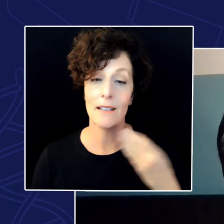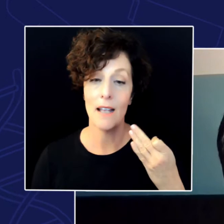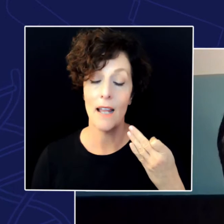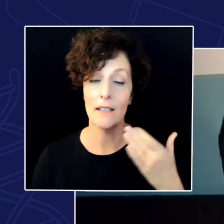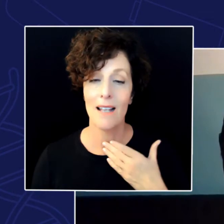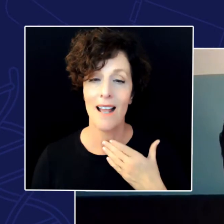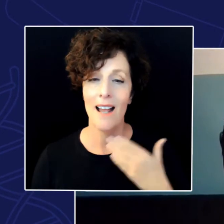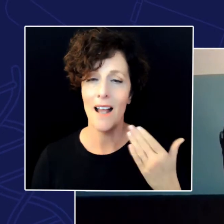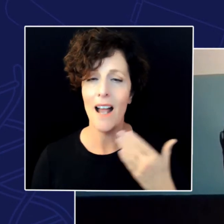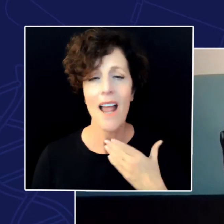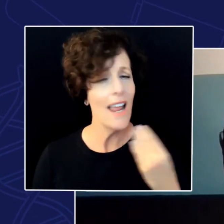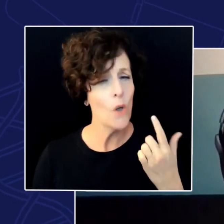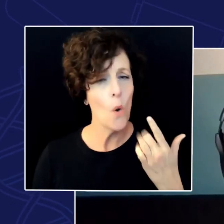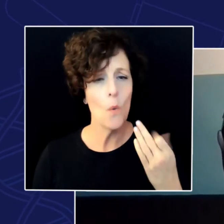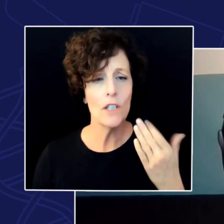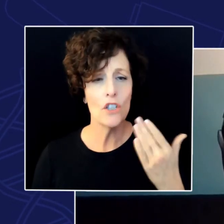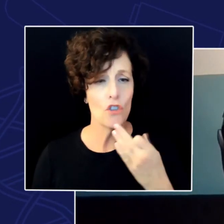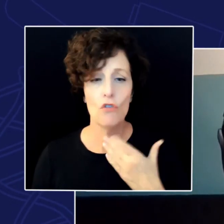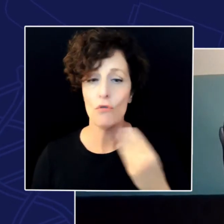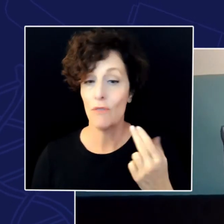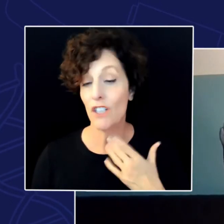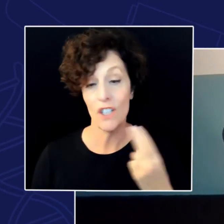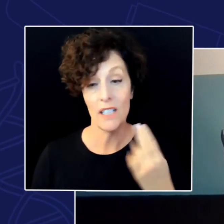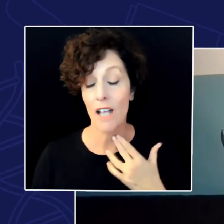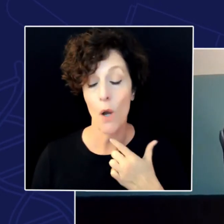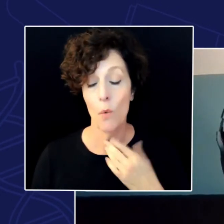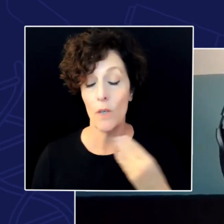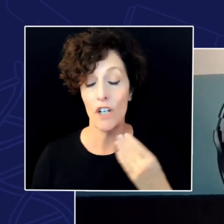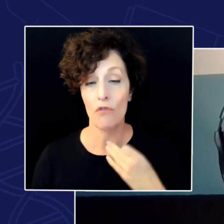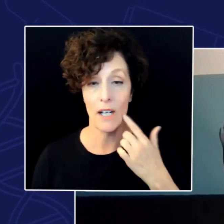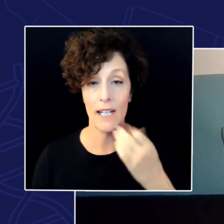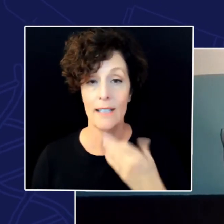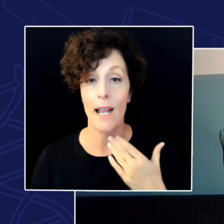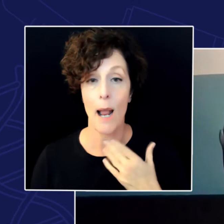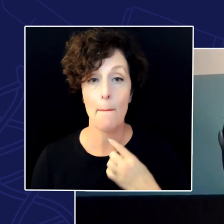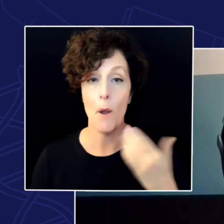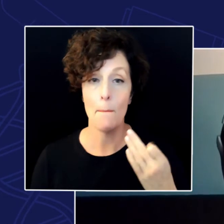And I think what's strange is I wouldn't really say I put more work into it.